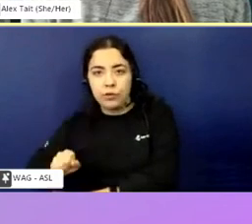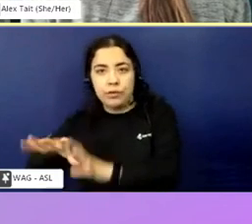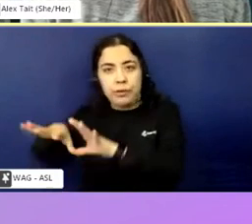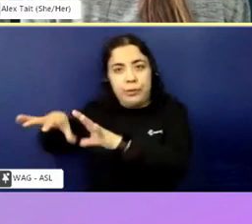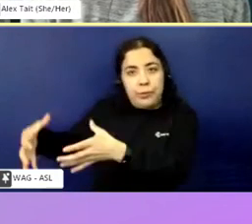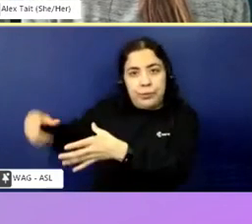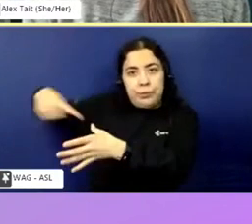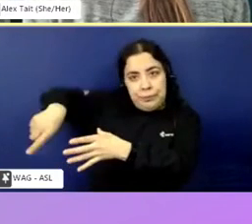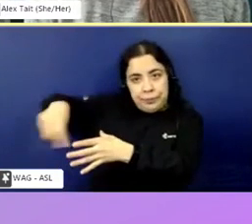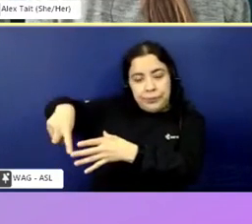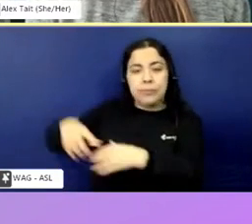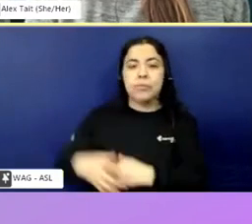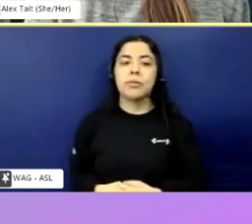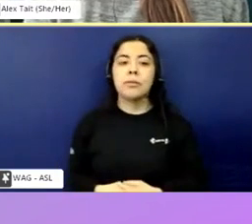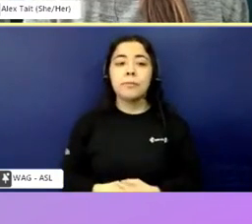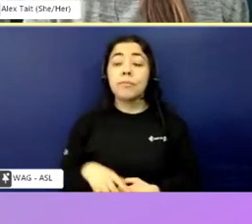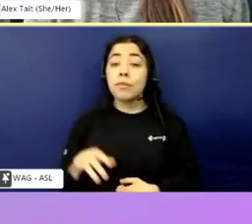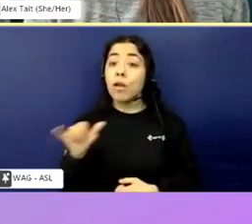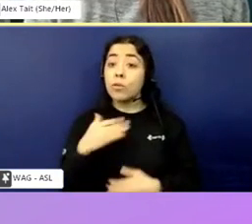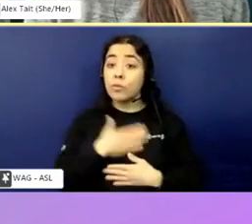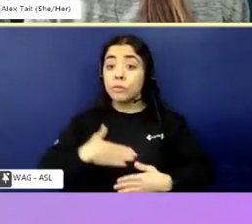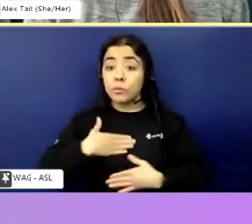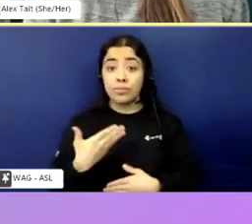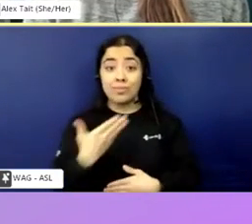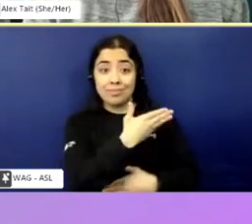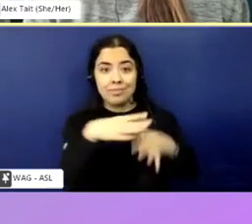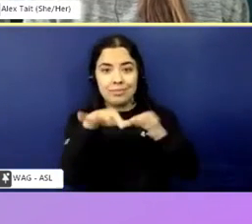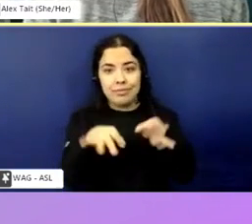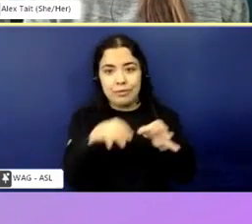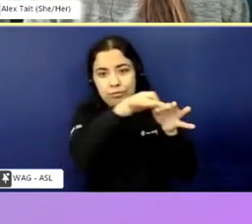particular age group and especially the elderly. I